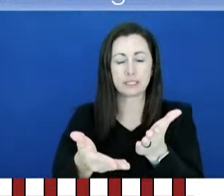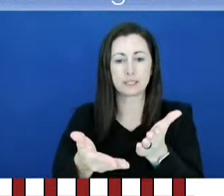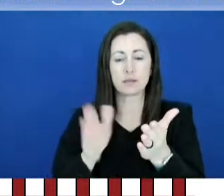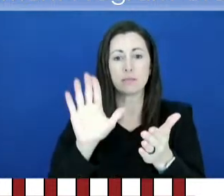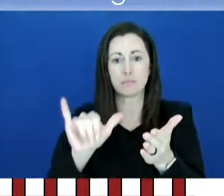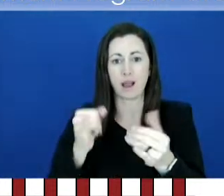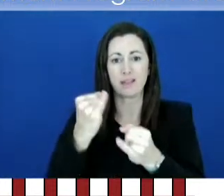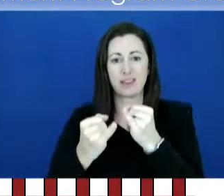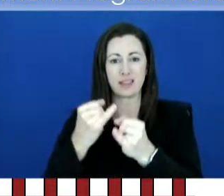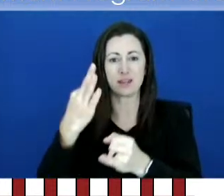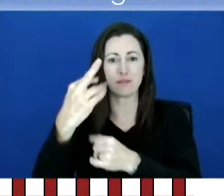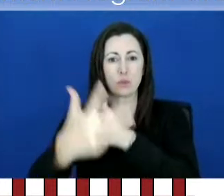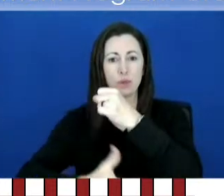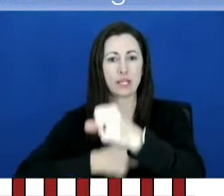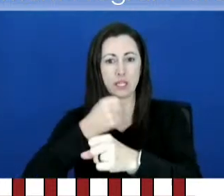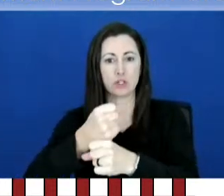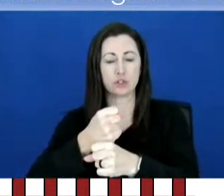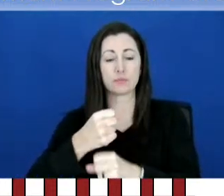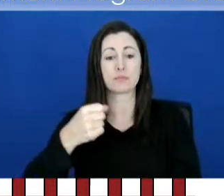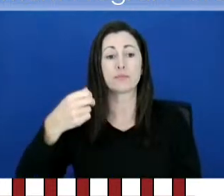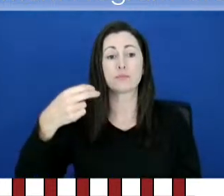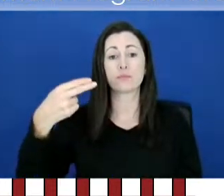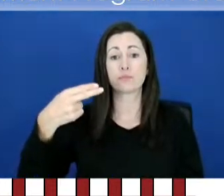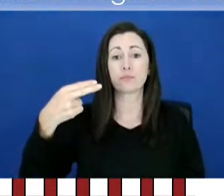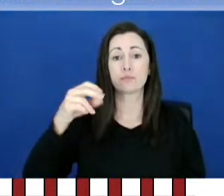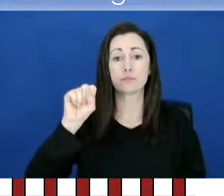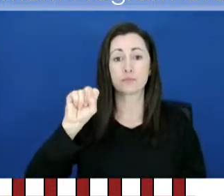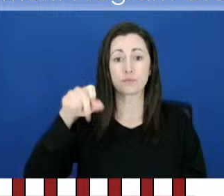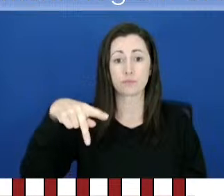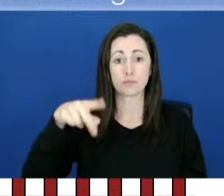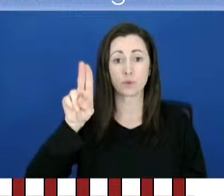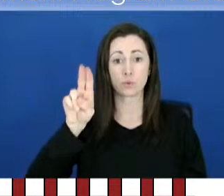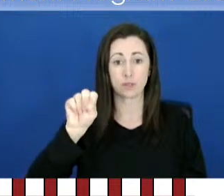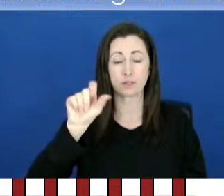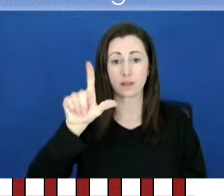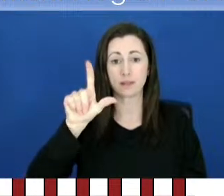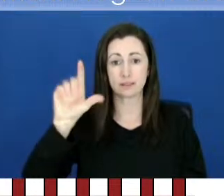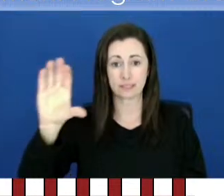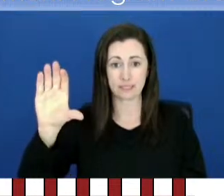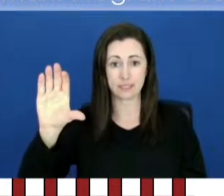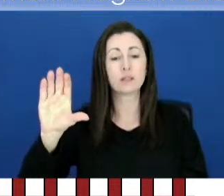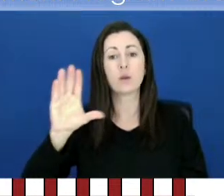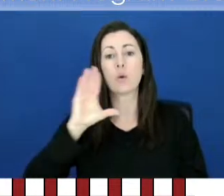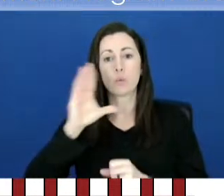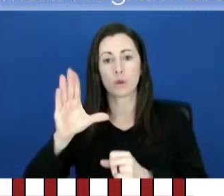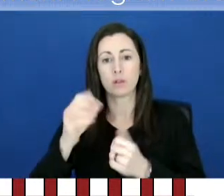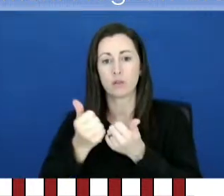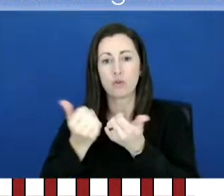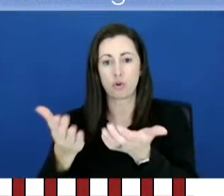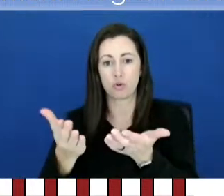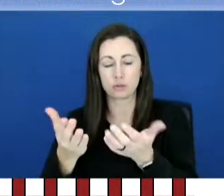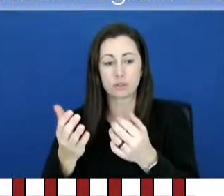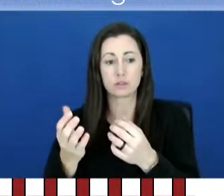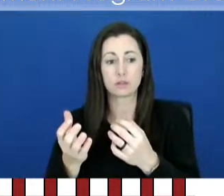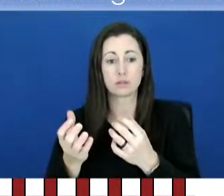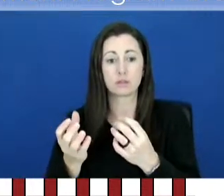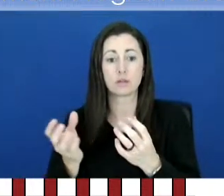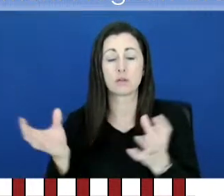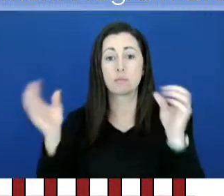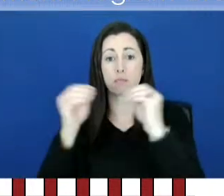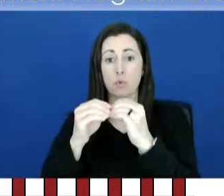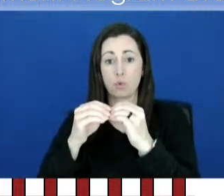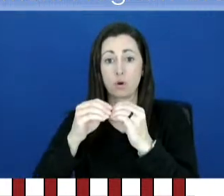BEYOND WHAT THE PROJECT BRINGS